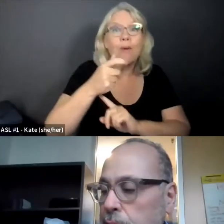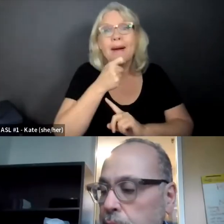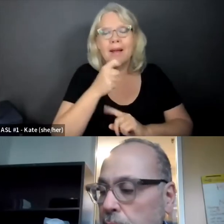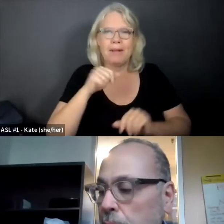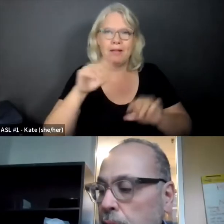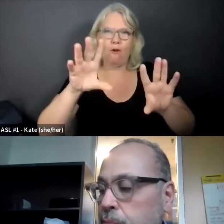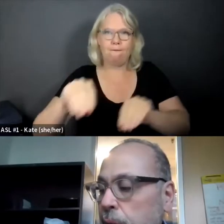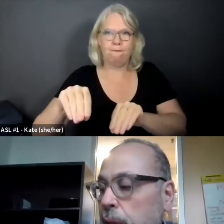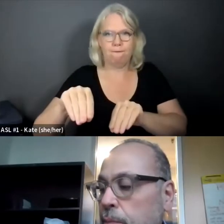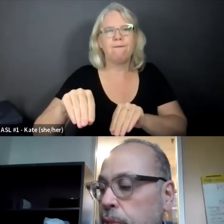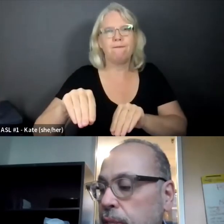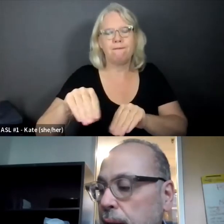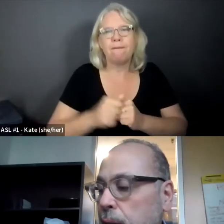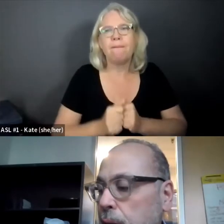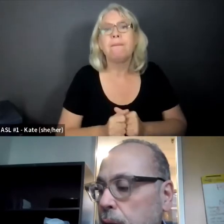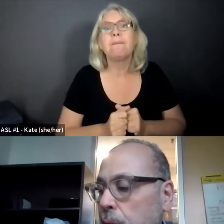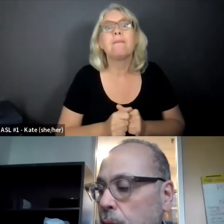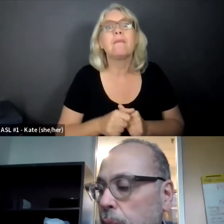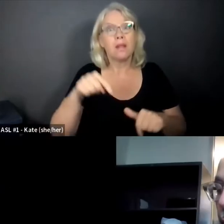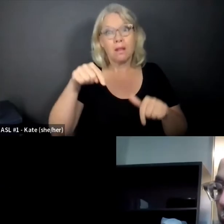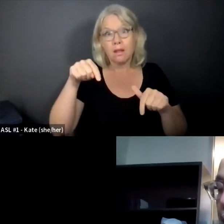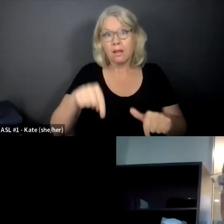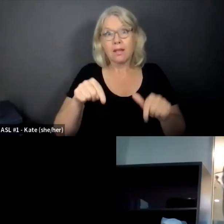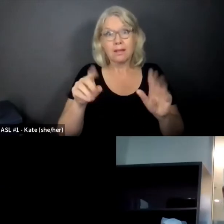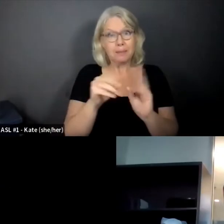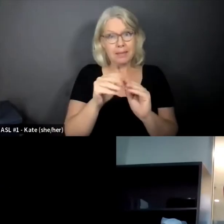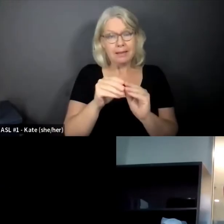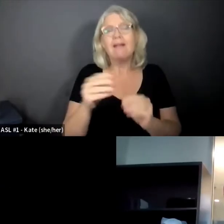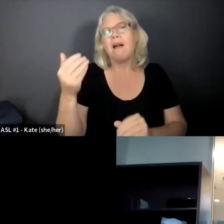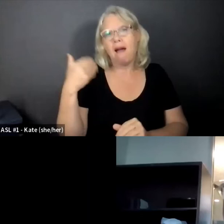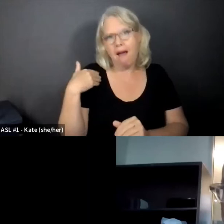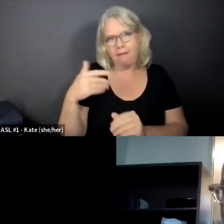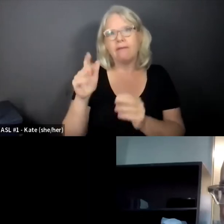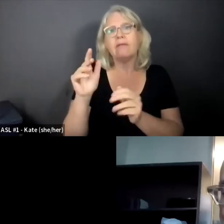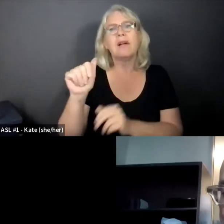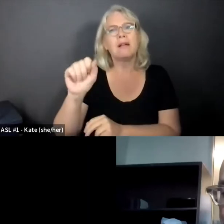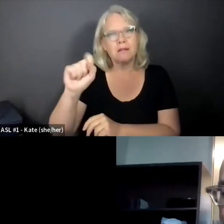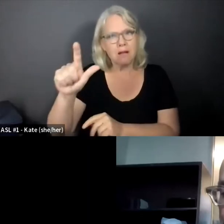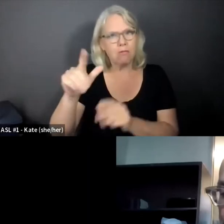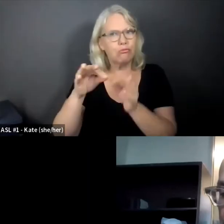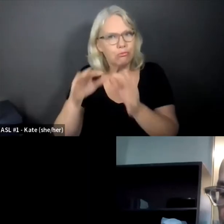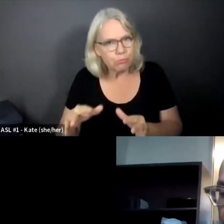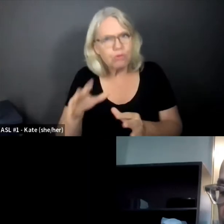THIS MEETING IS BEING PRESENTED WITH BOTH ASL AND CAPTIONING.